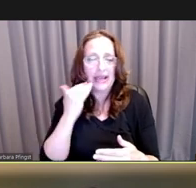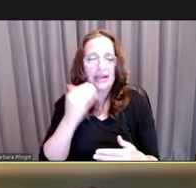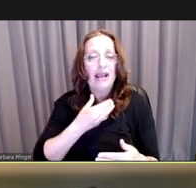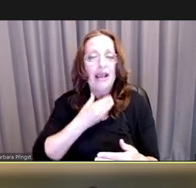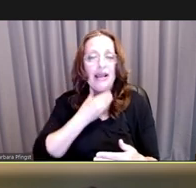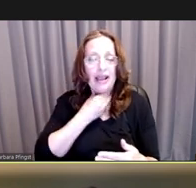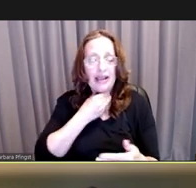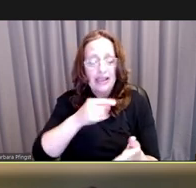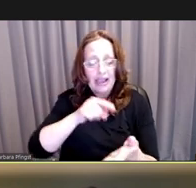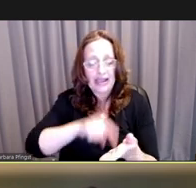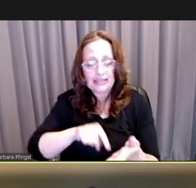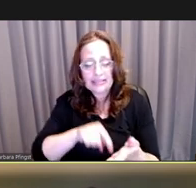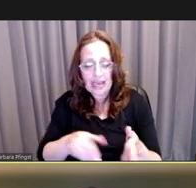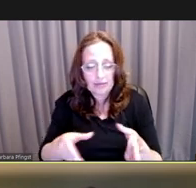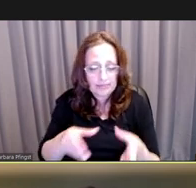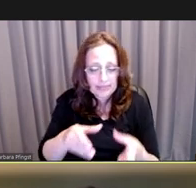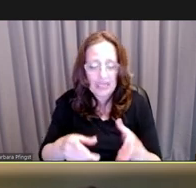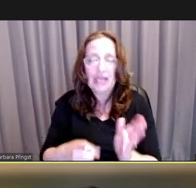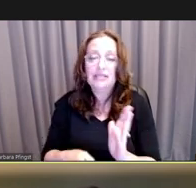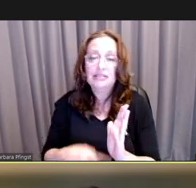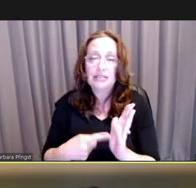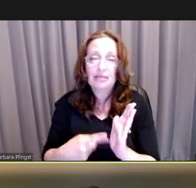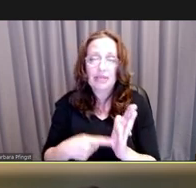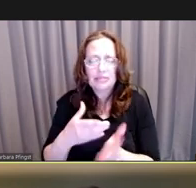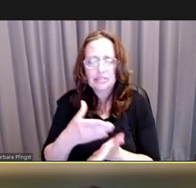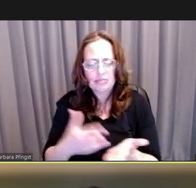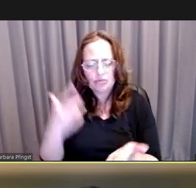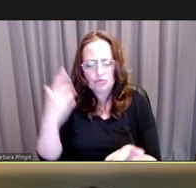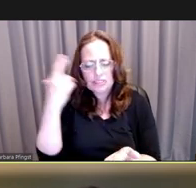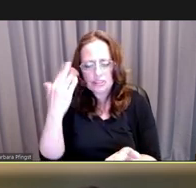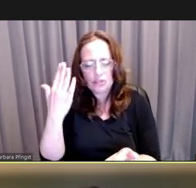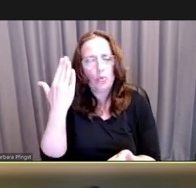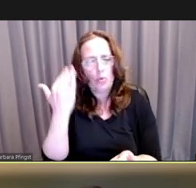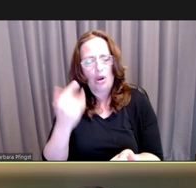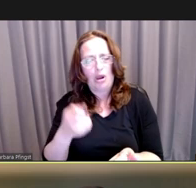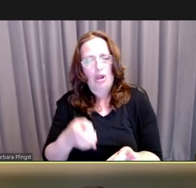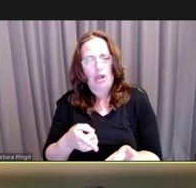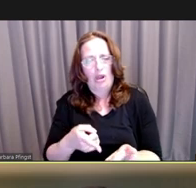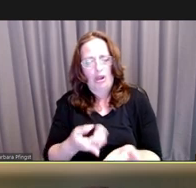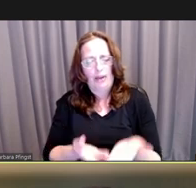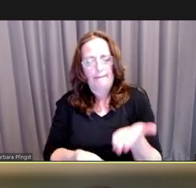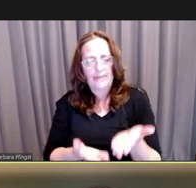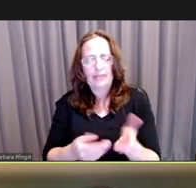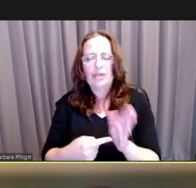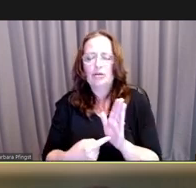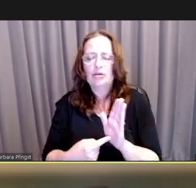There are sometimes some clues that would suggest some syndromic causes.